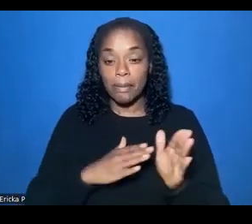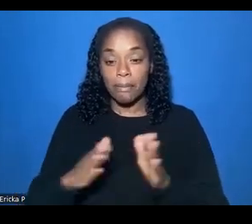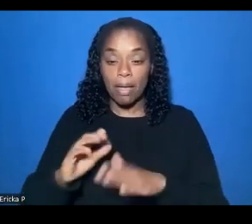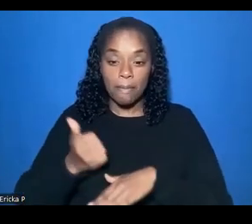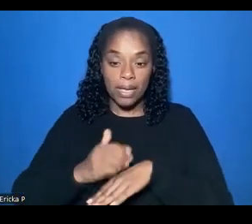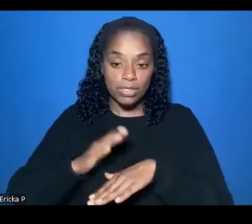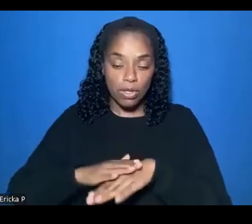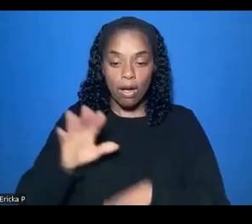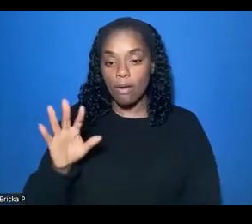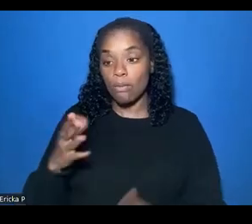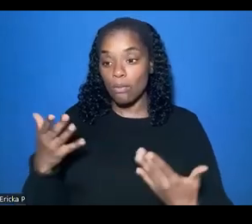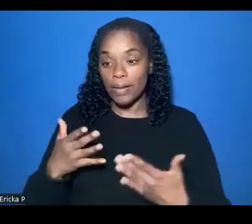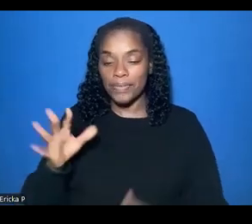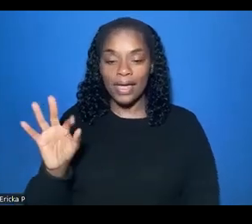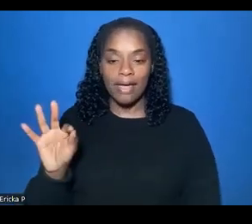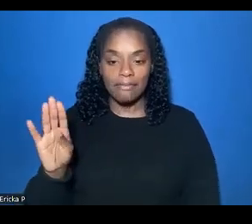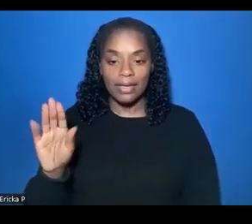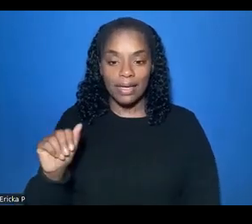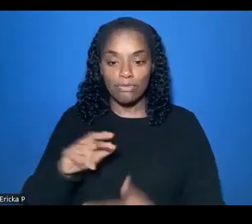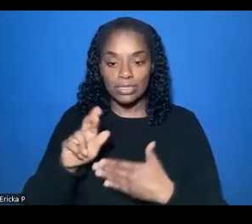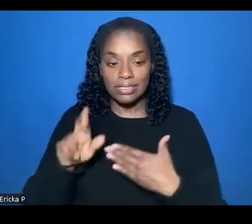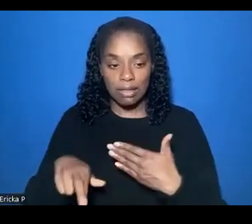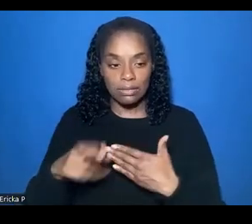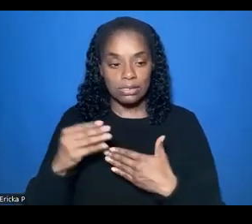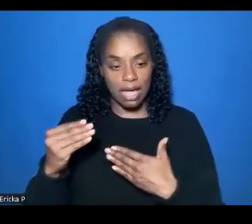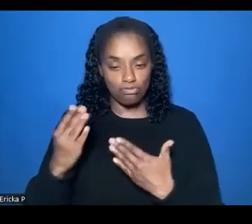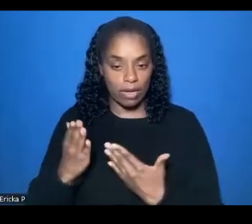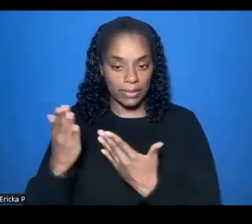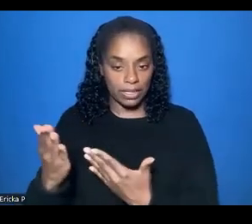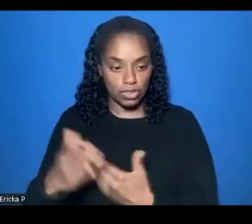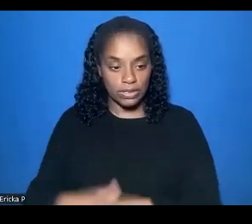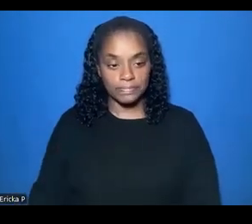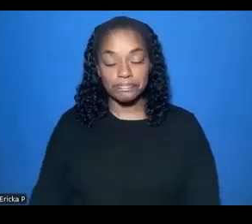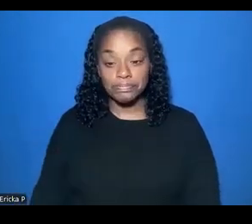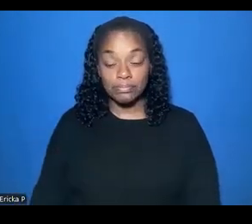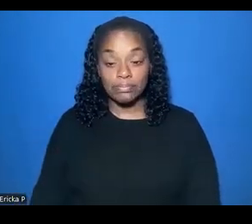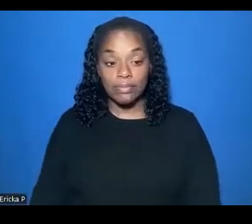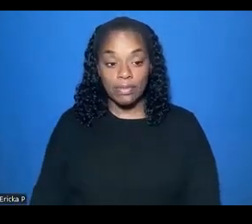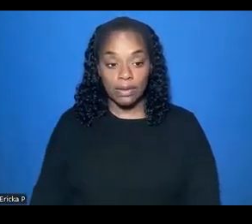assessment results and recommendations. If appropriate, you can